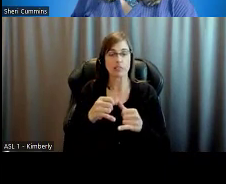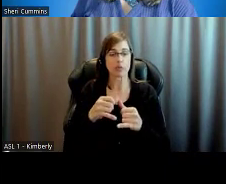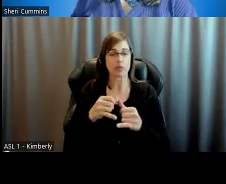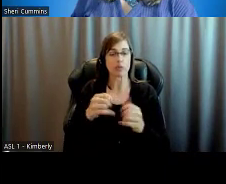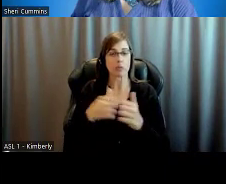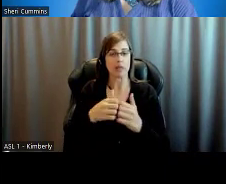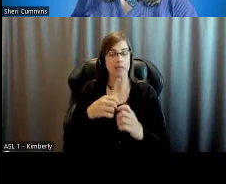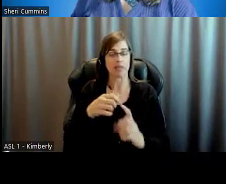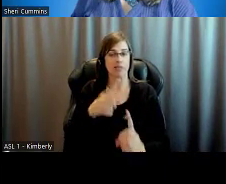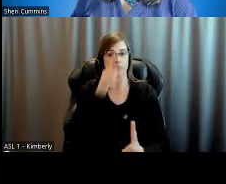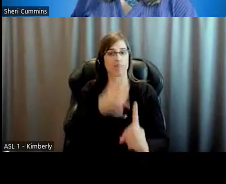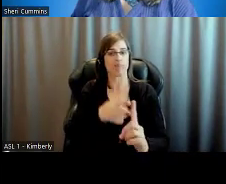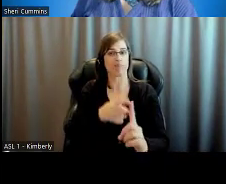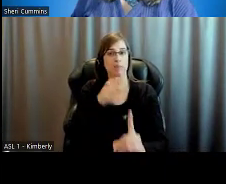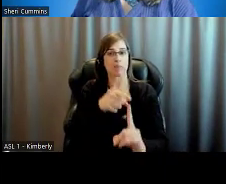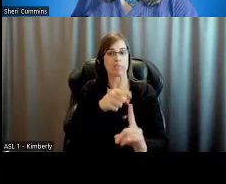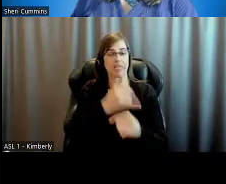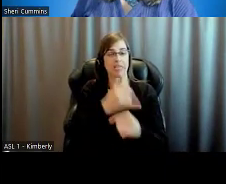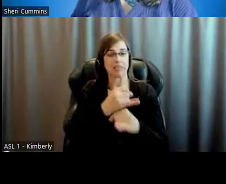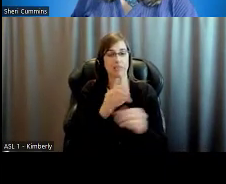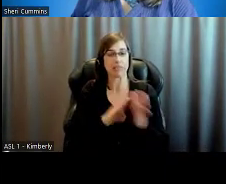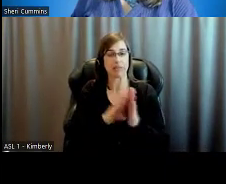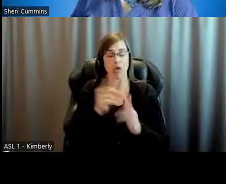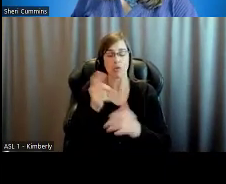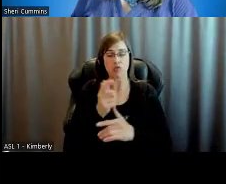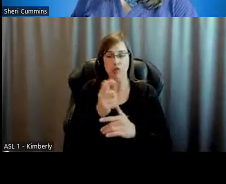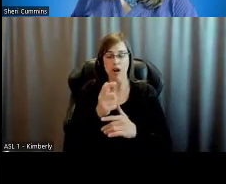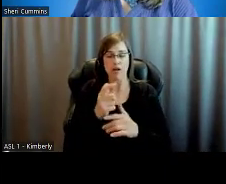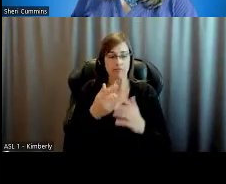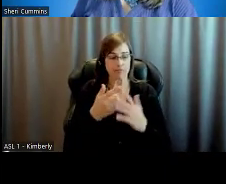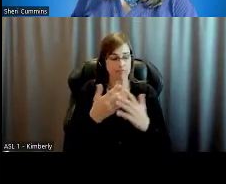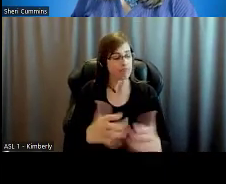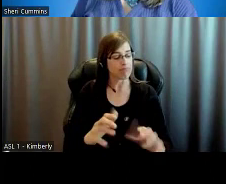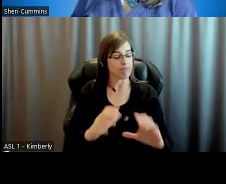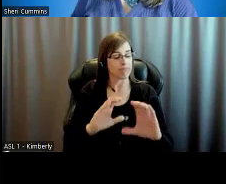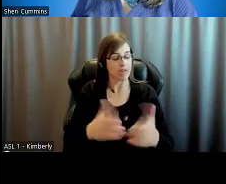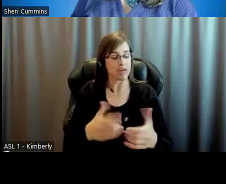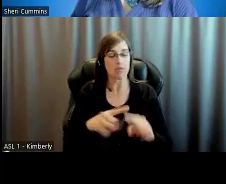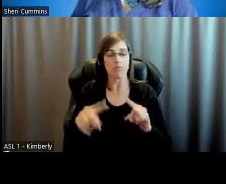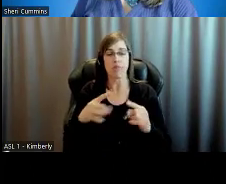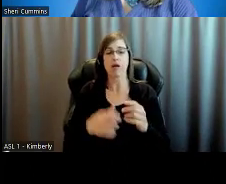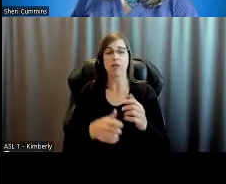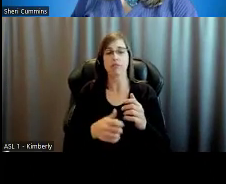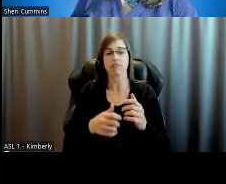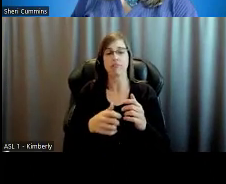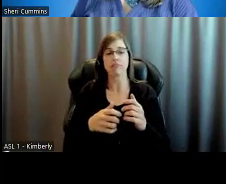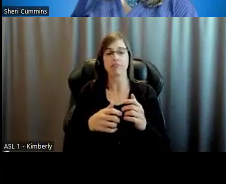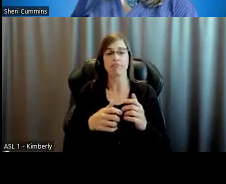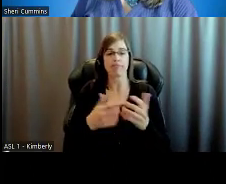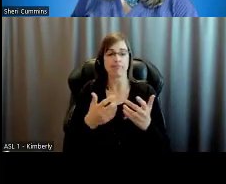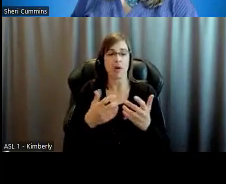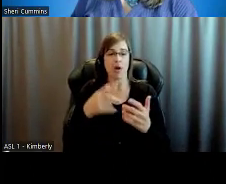We develop grant initiatives, but most important, we provide programmatic, scientific and technical advice